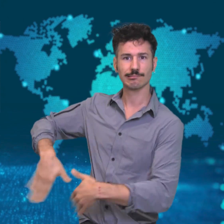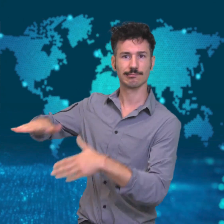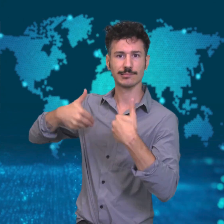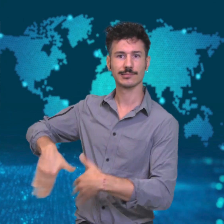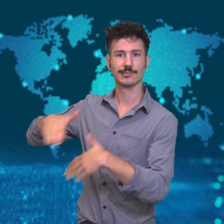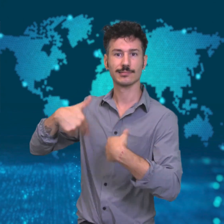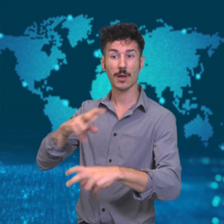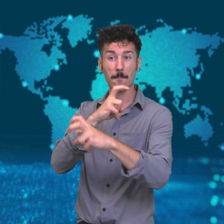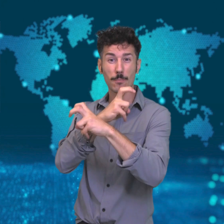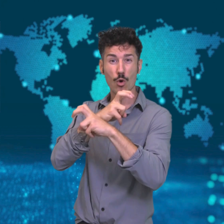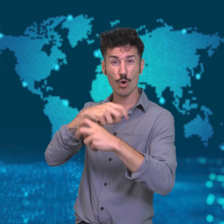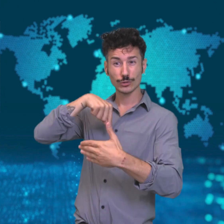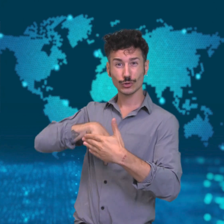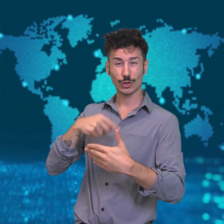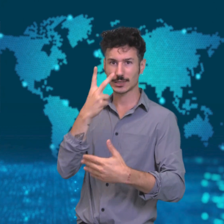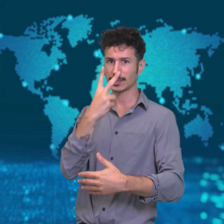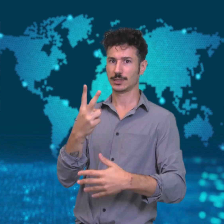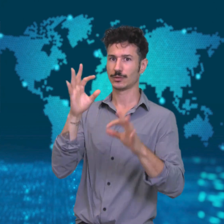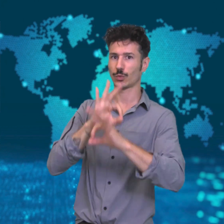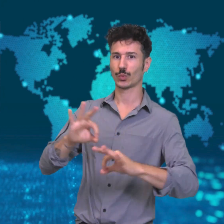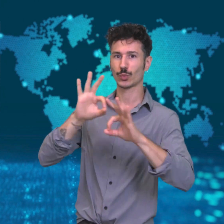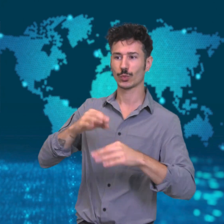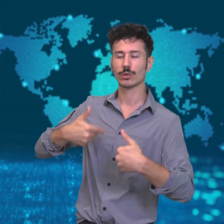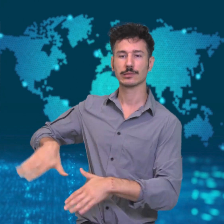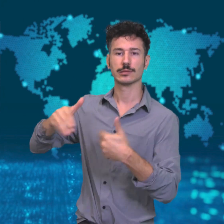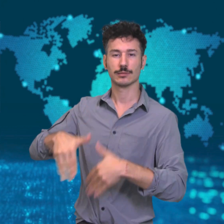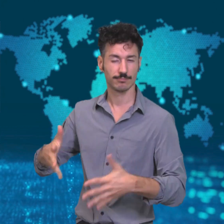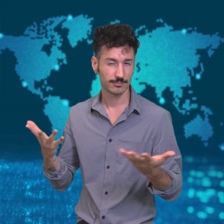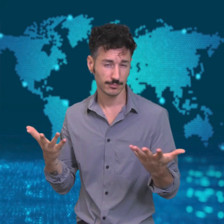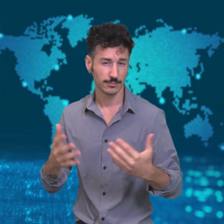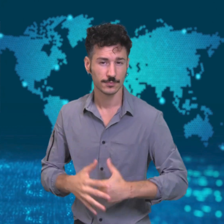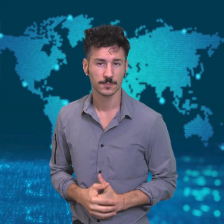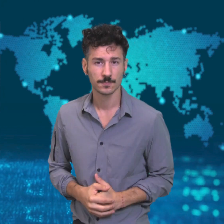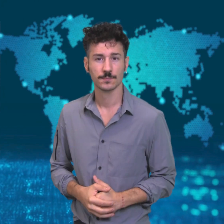bloodstream would no longer be traceable.